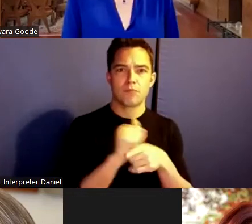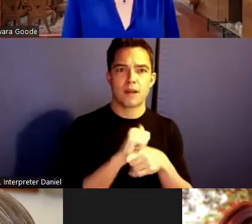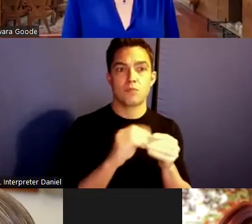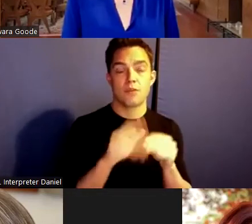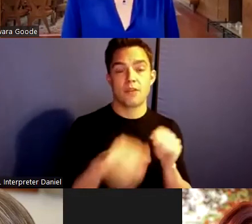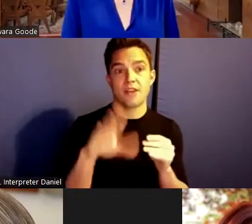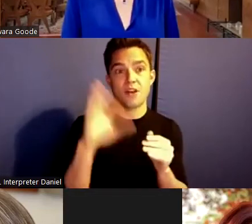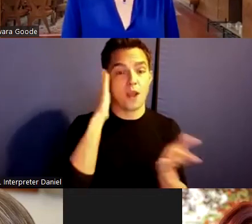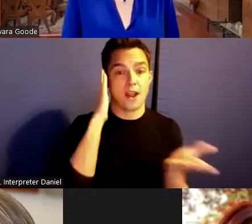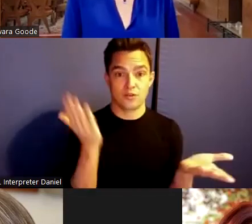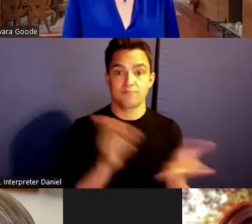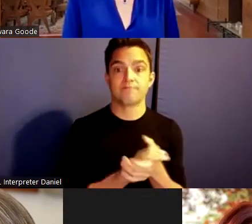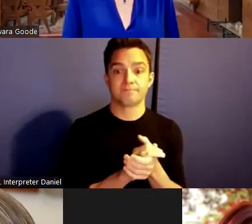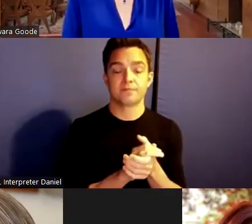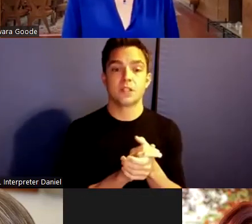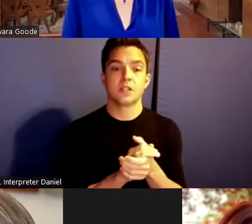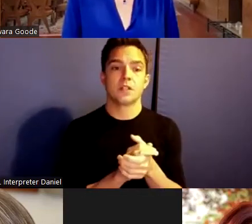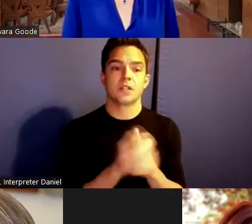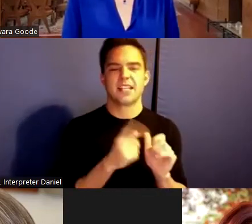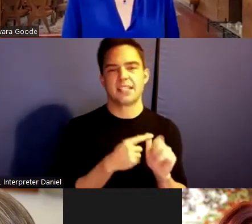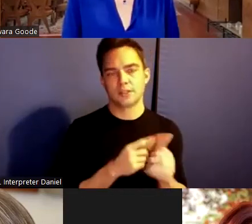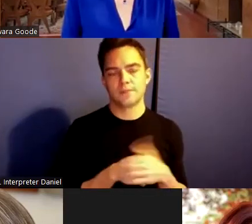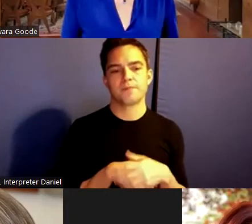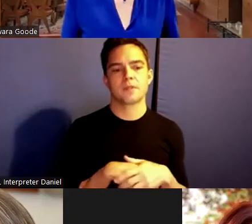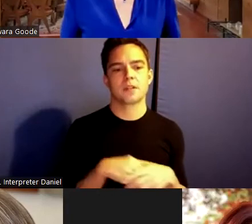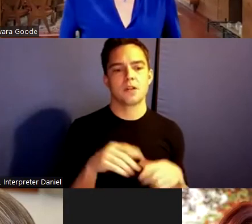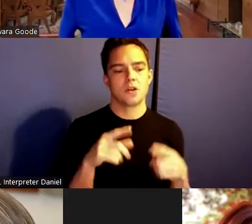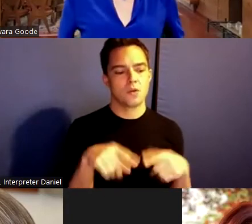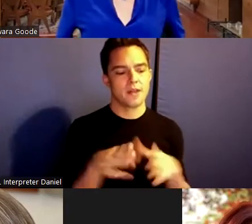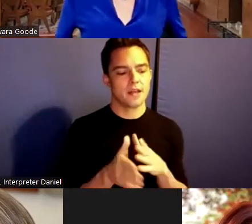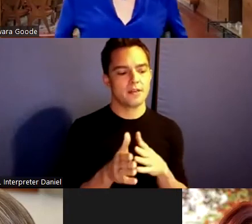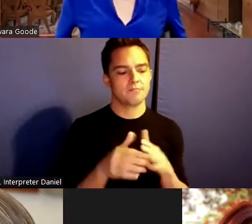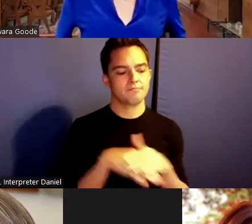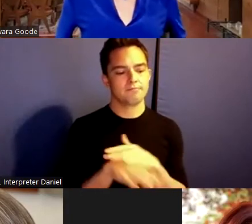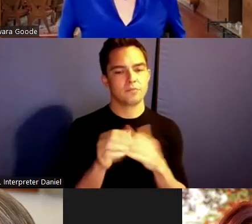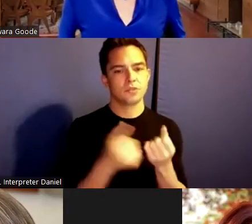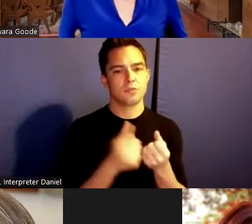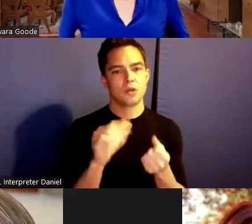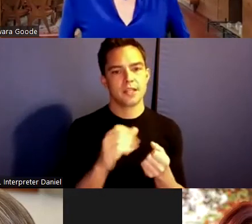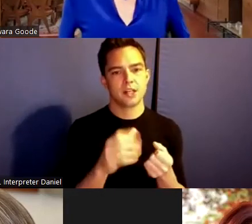of, initially, as they get into being support care and caregivers and direct support